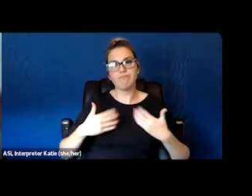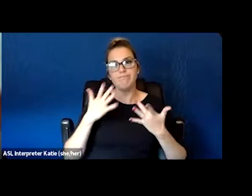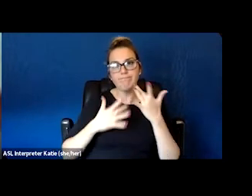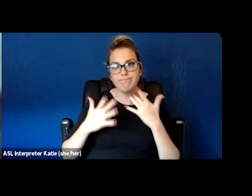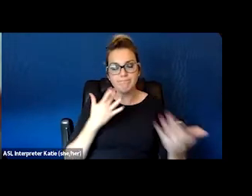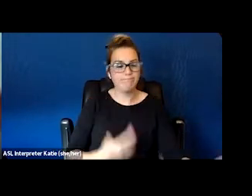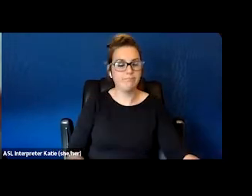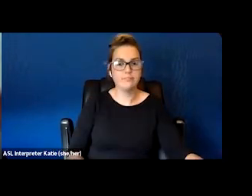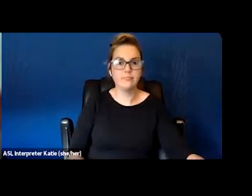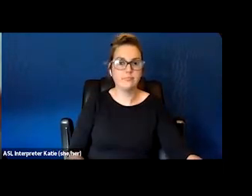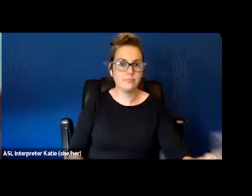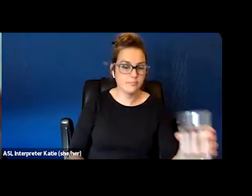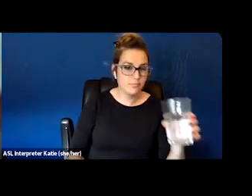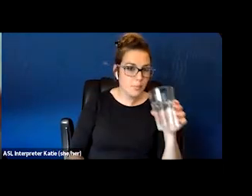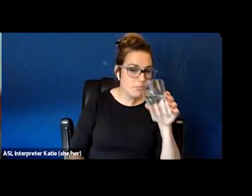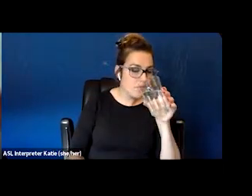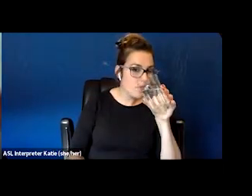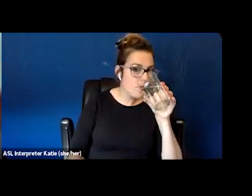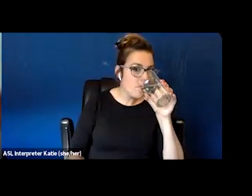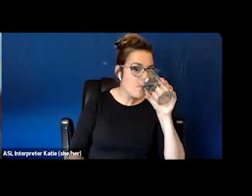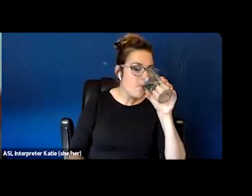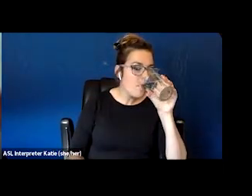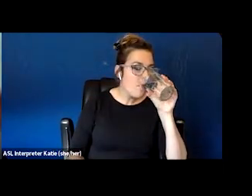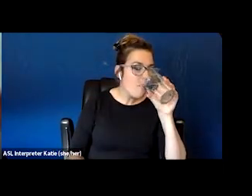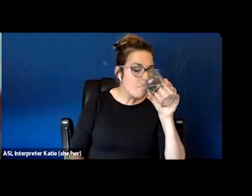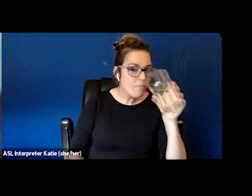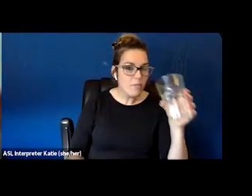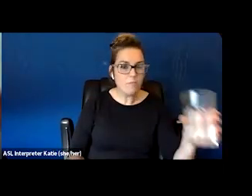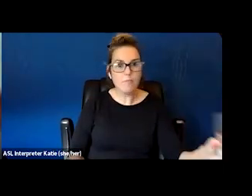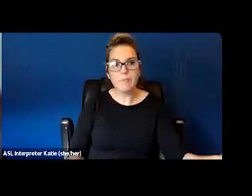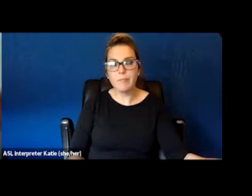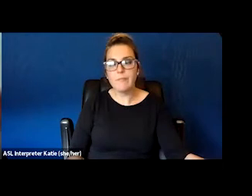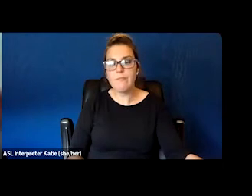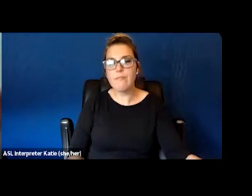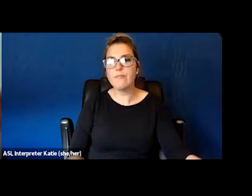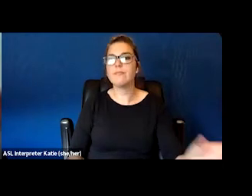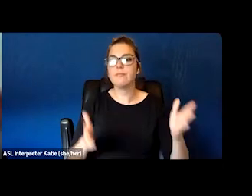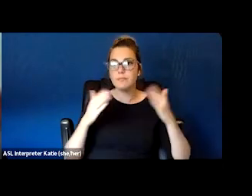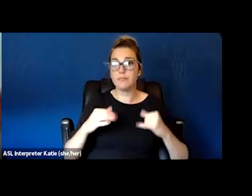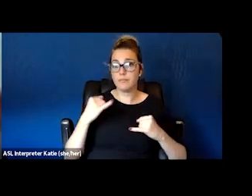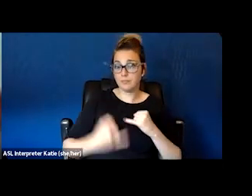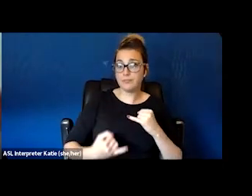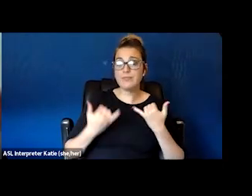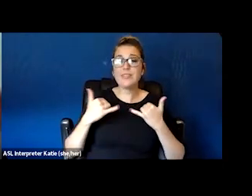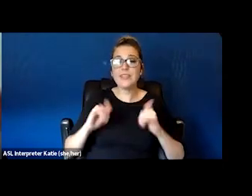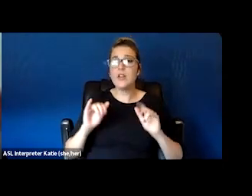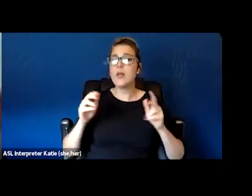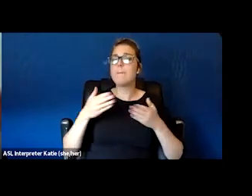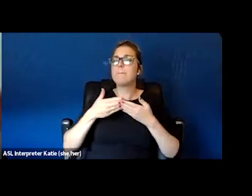And then I think just one of the biggest realities is there's still stigma around serving people with behavioral health. We see that in our community a lot,